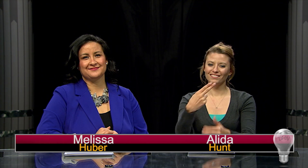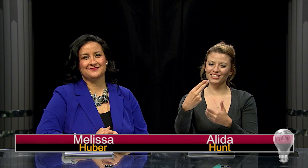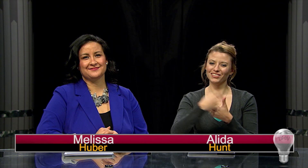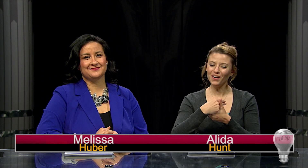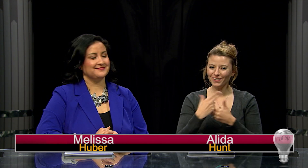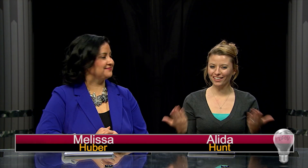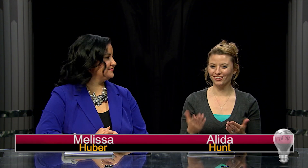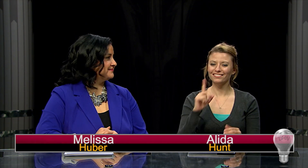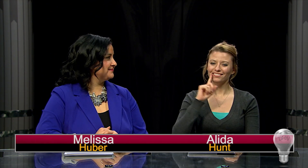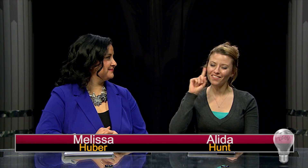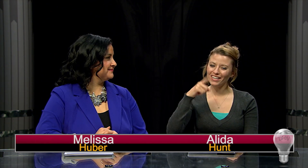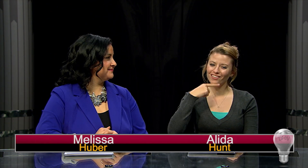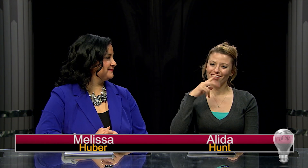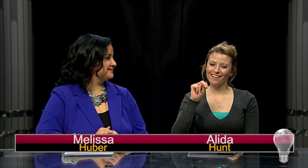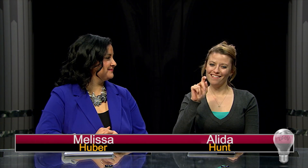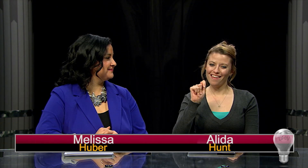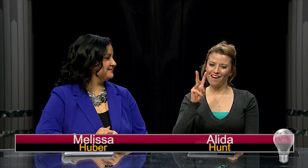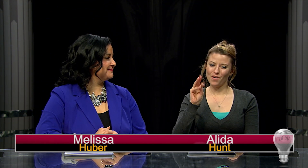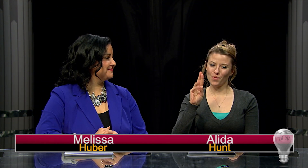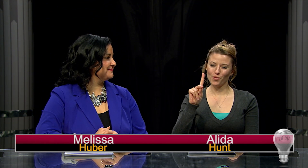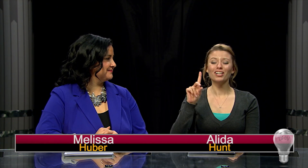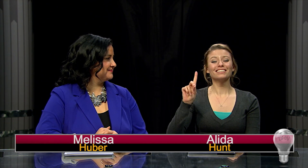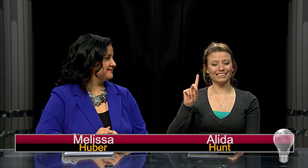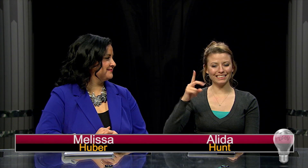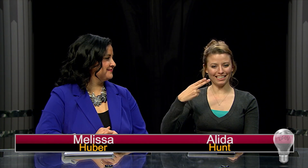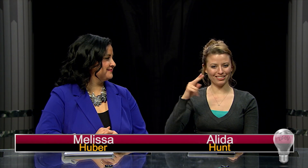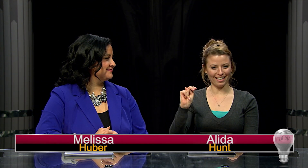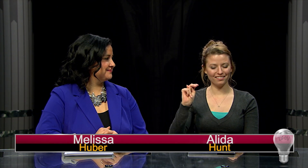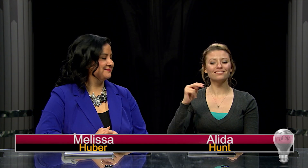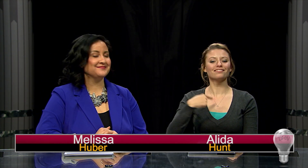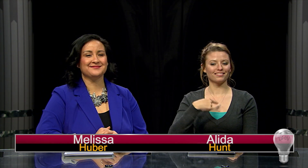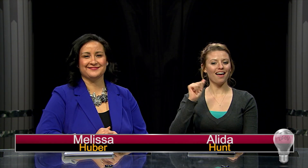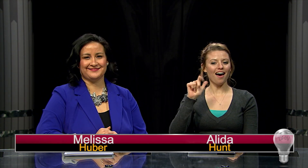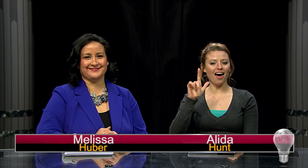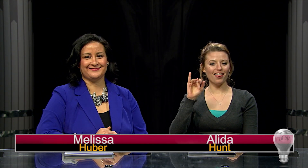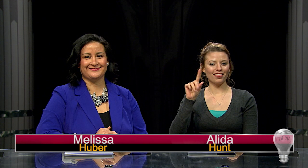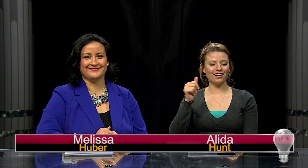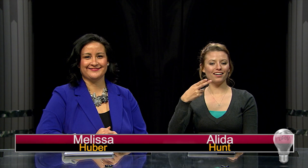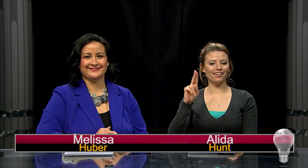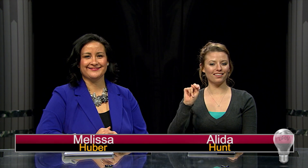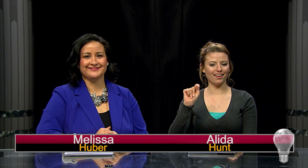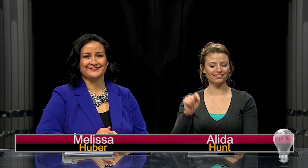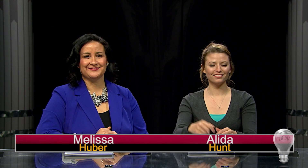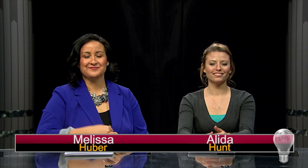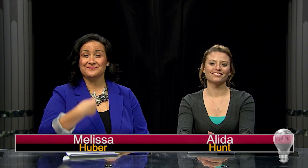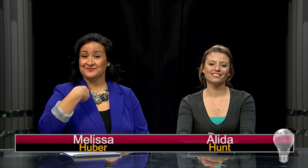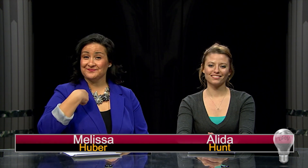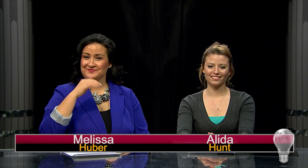THANKS FOR JOINING US HERE AT THE DEAF AND HEARING NETWORK. I'M ALIDA HUNT...